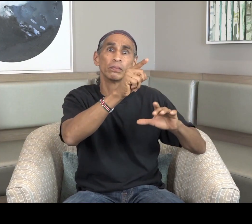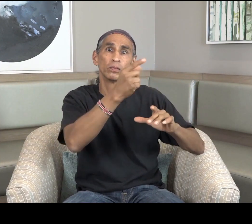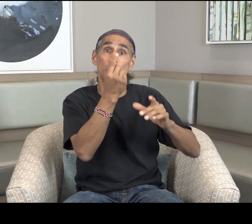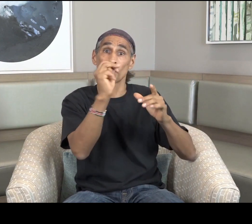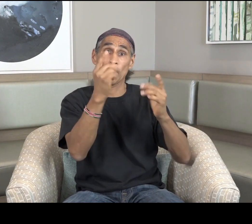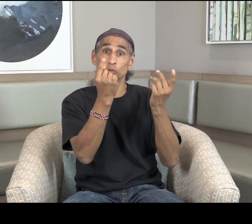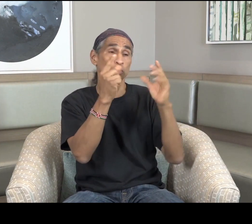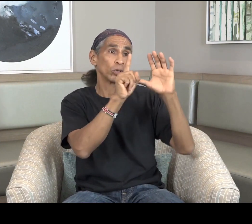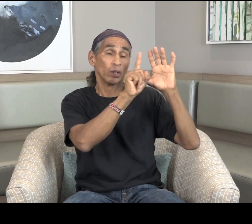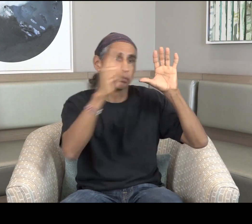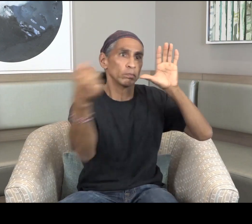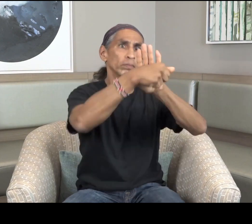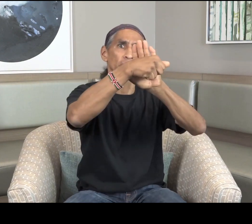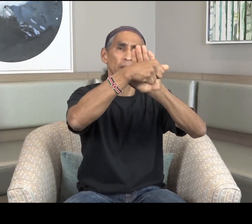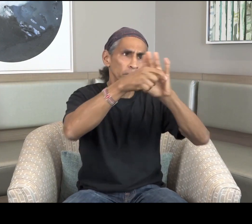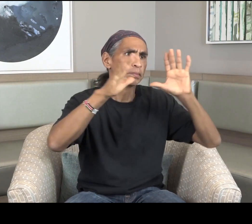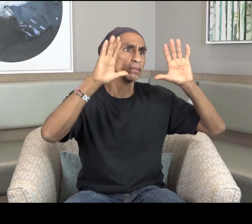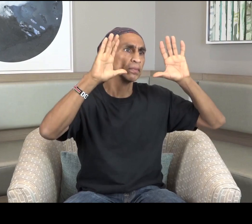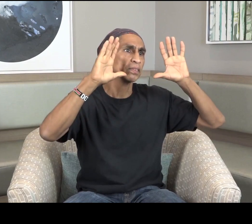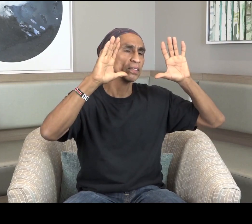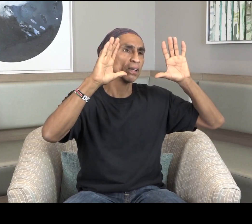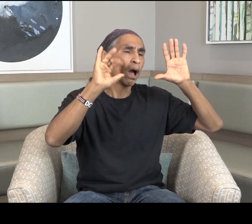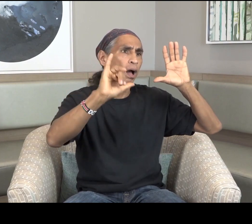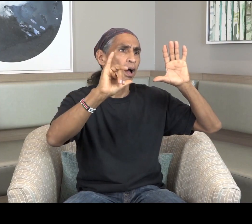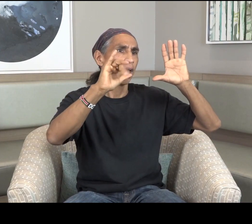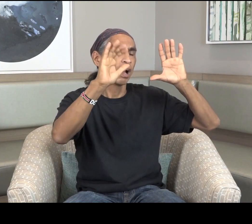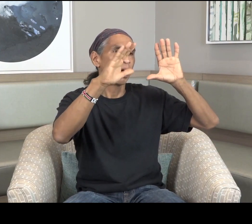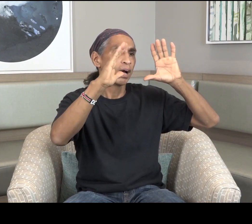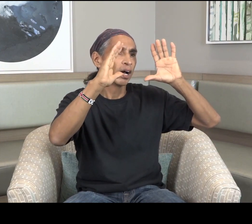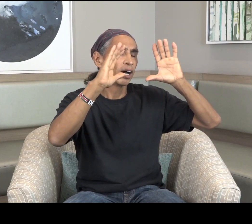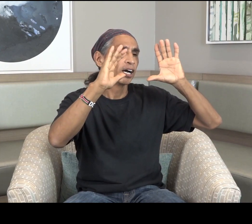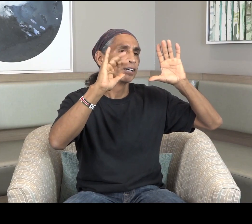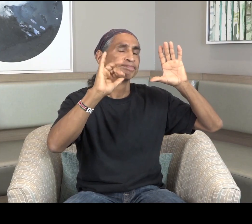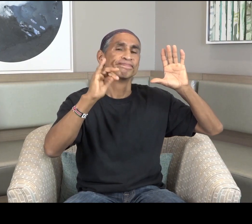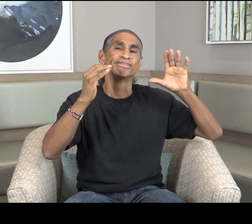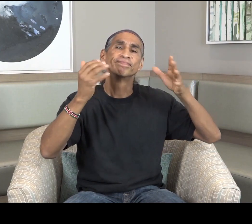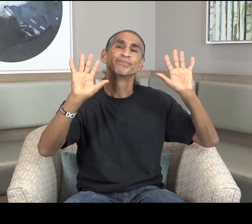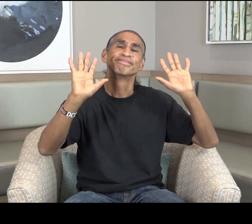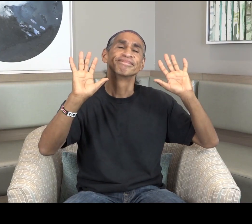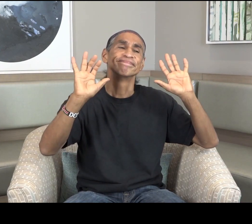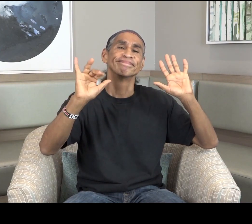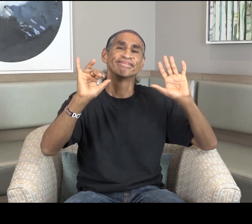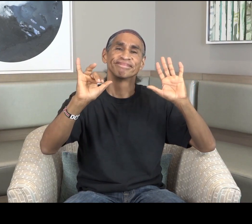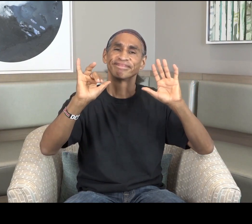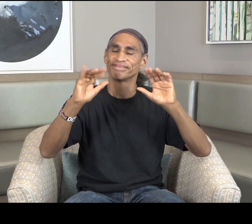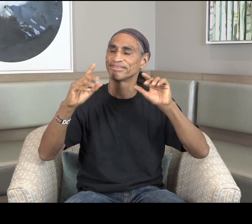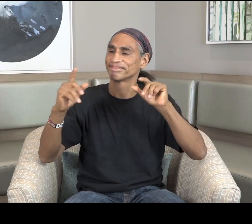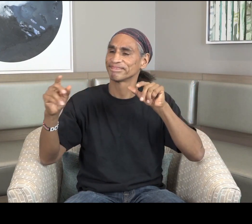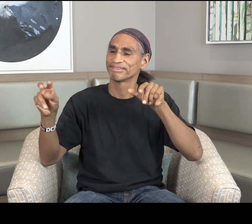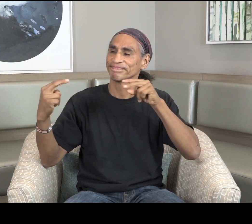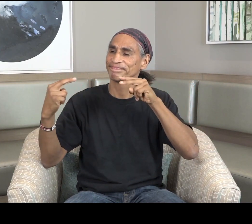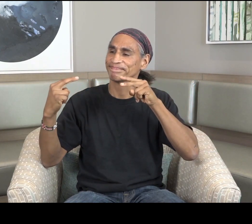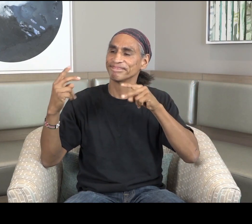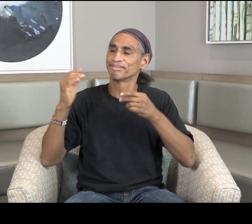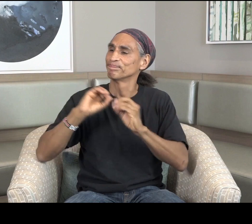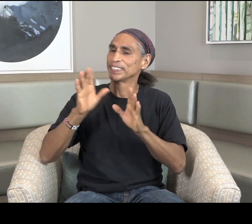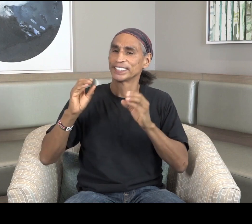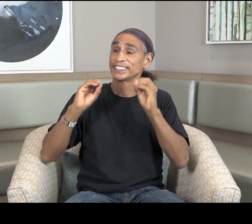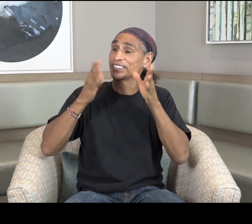you know so we can use the bathroom. And actually the maid closed us out, and we looked at each other like